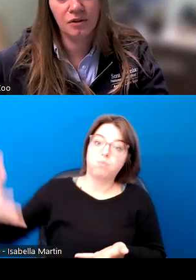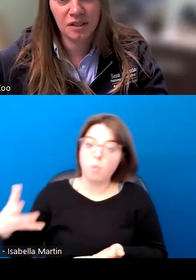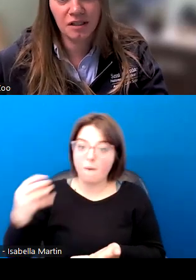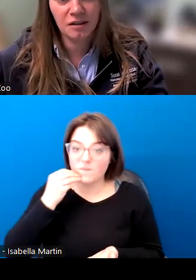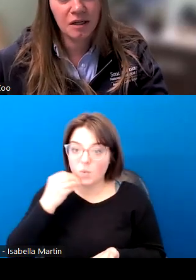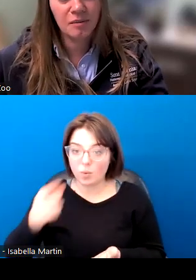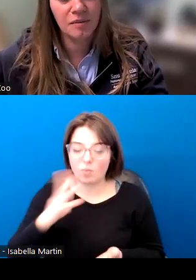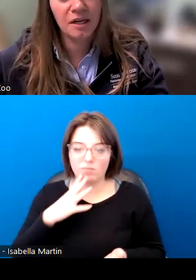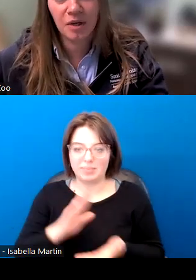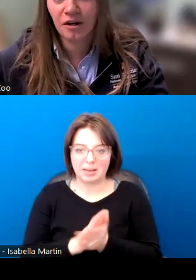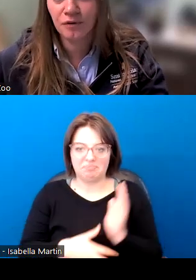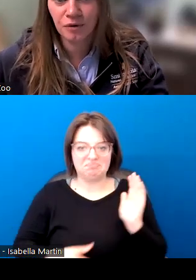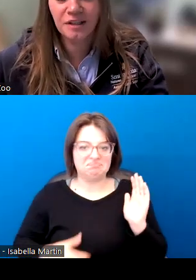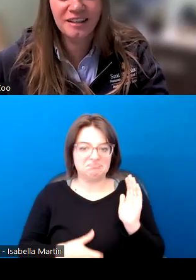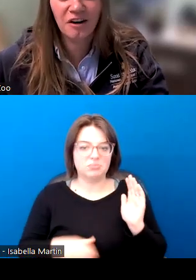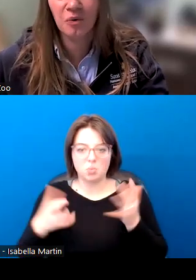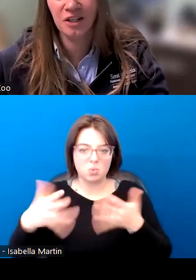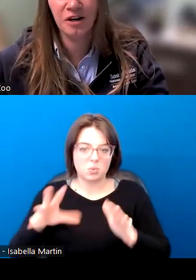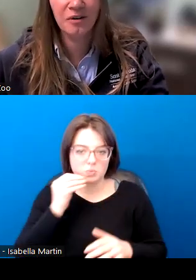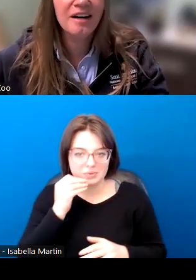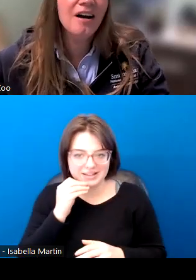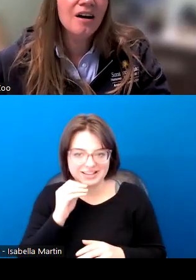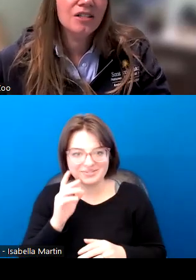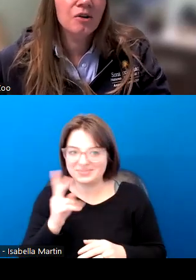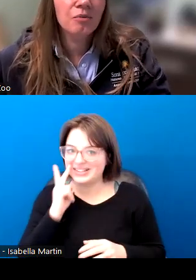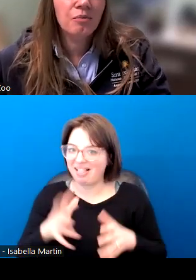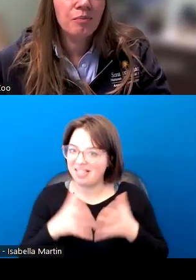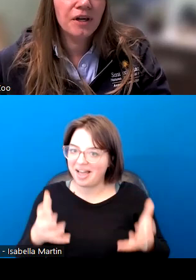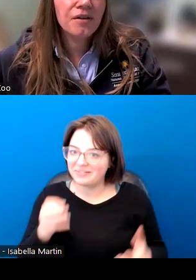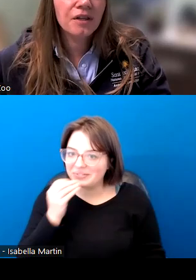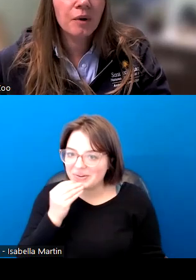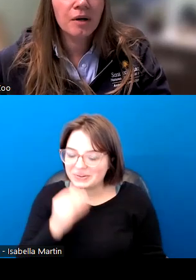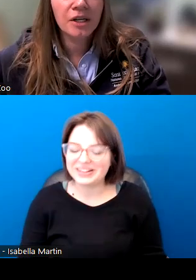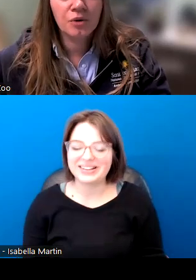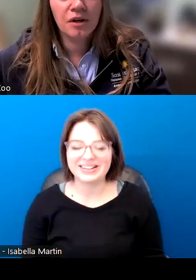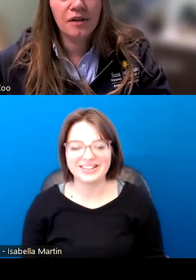you can see um it can be a lot of food all in one go. So the other thing that we want to make sure of